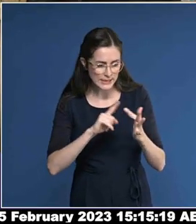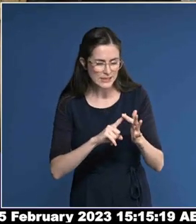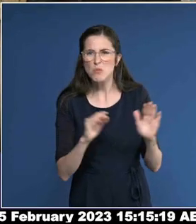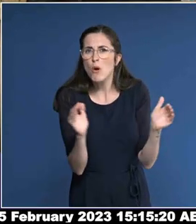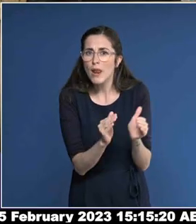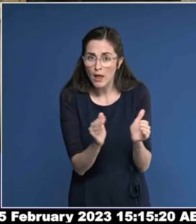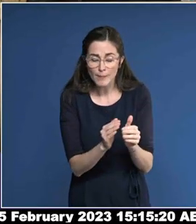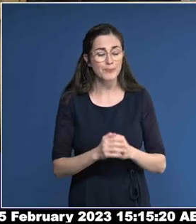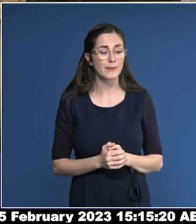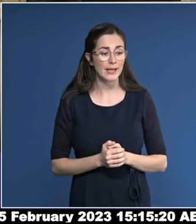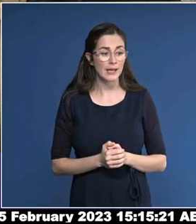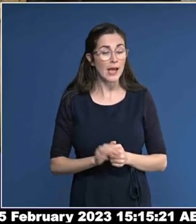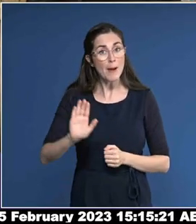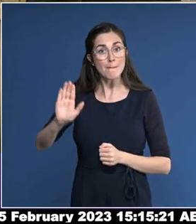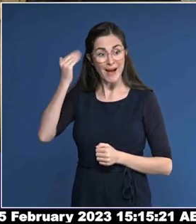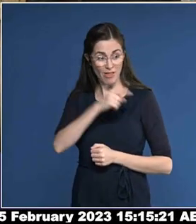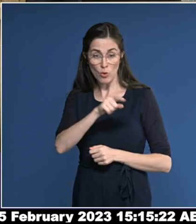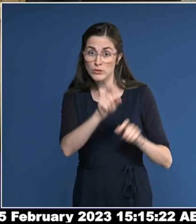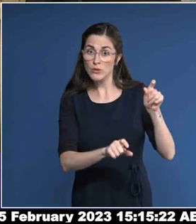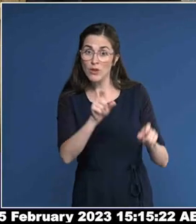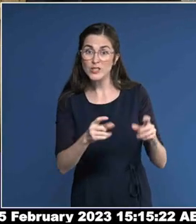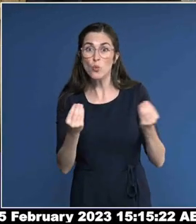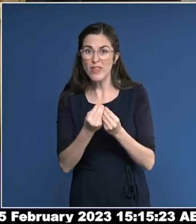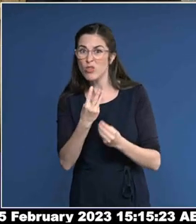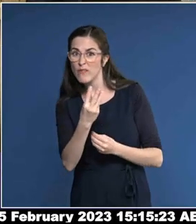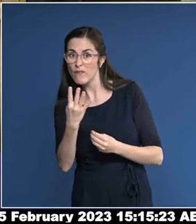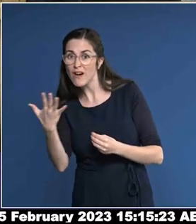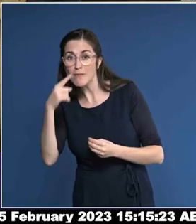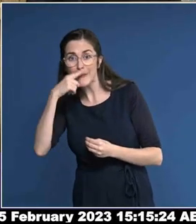have lived with others now have had the opportunity to live on their own or live with